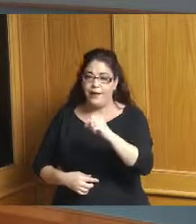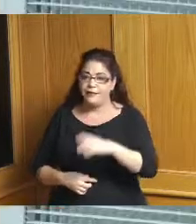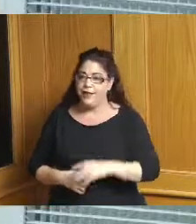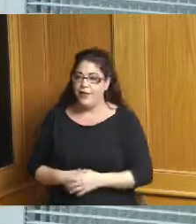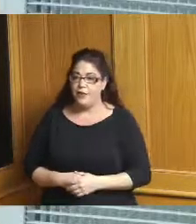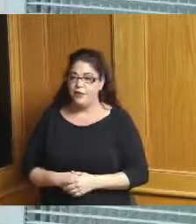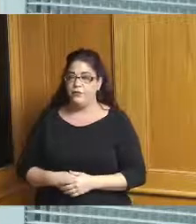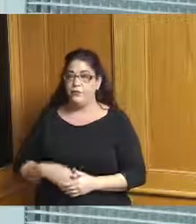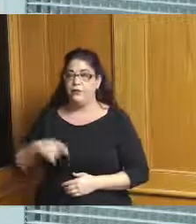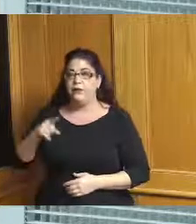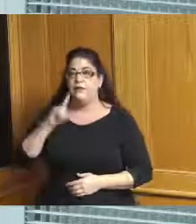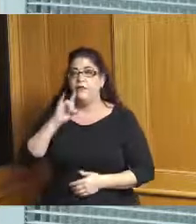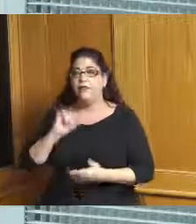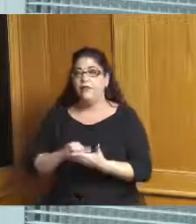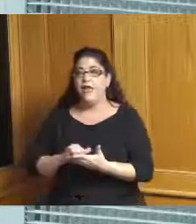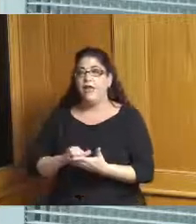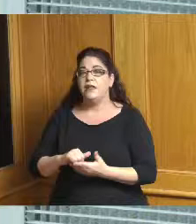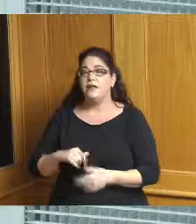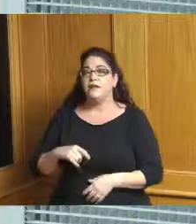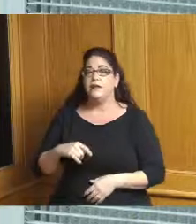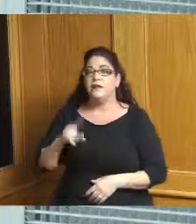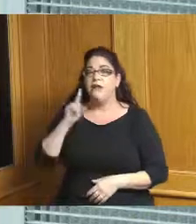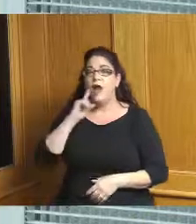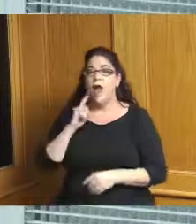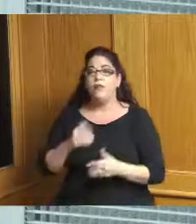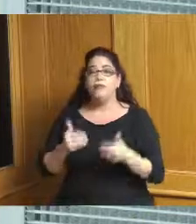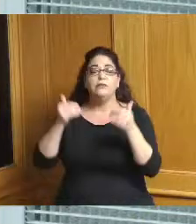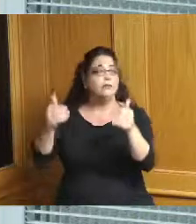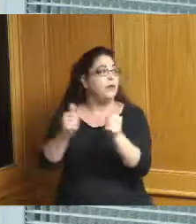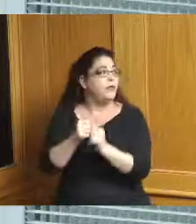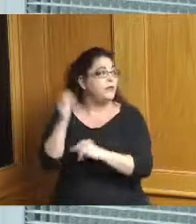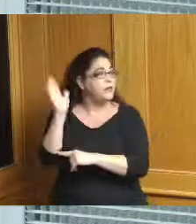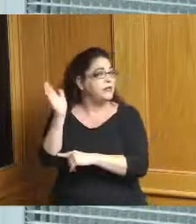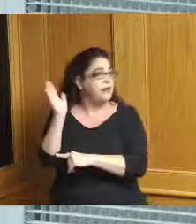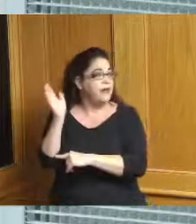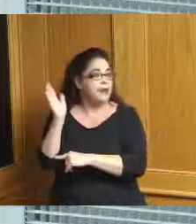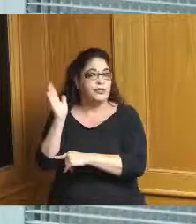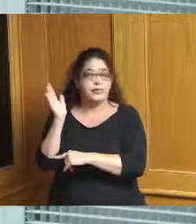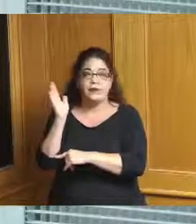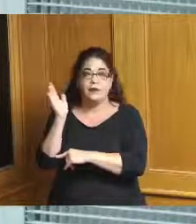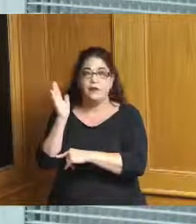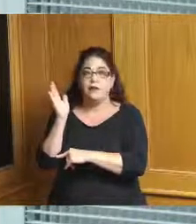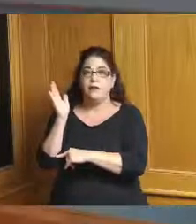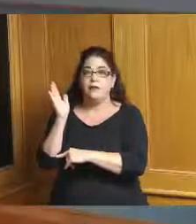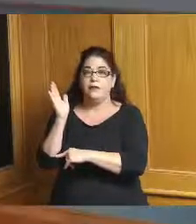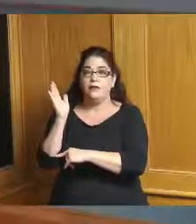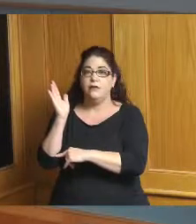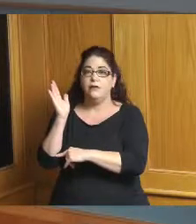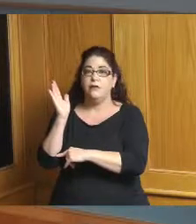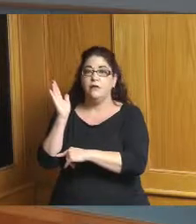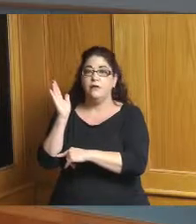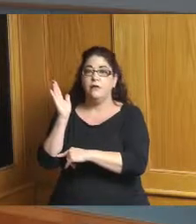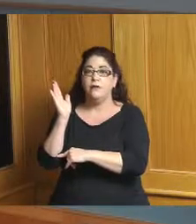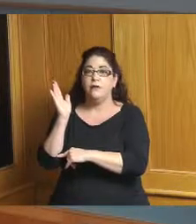so I'll jump into the presentation if that's okay sure and I'll be happy to answer any questions